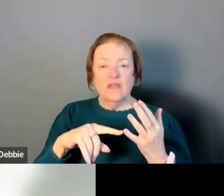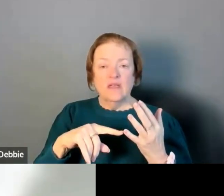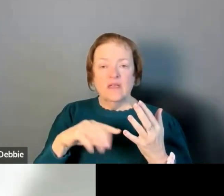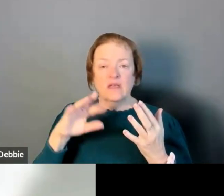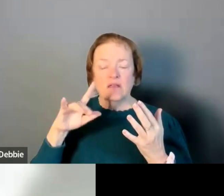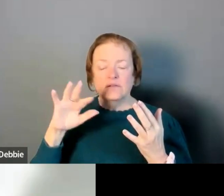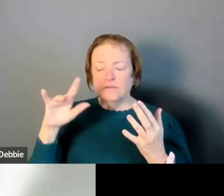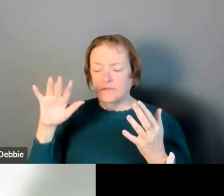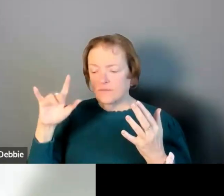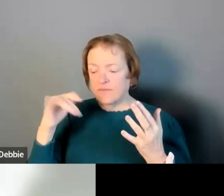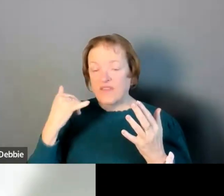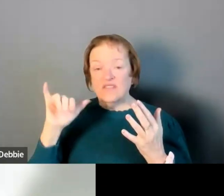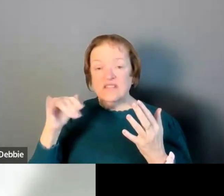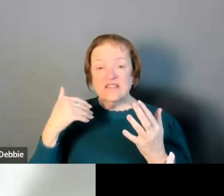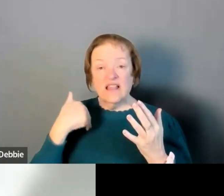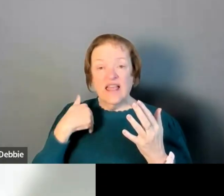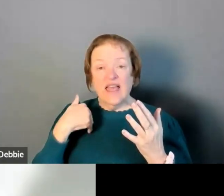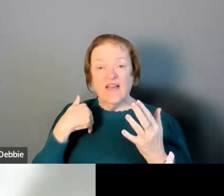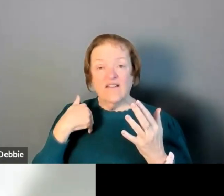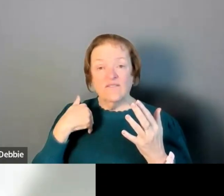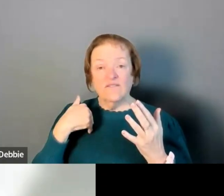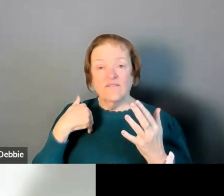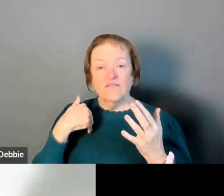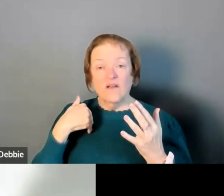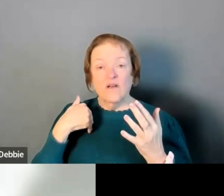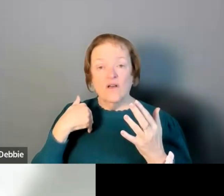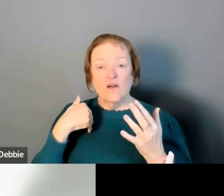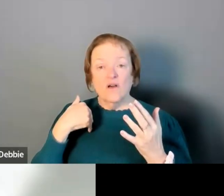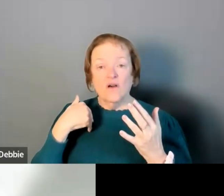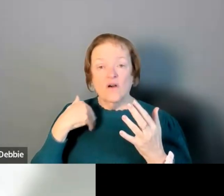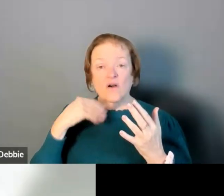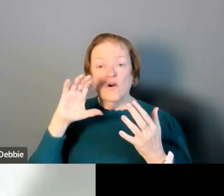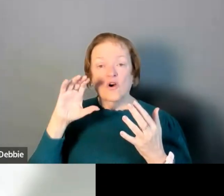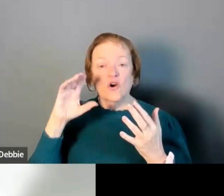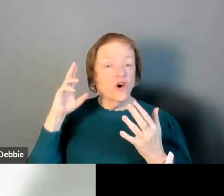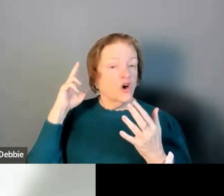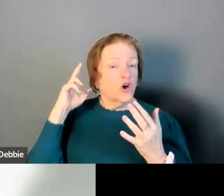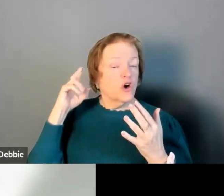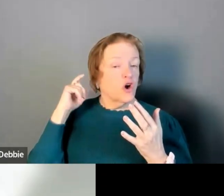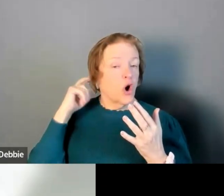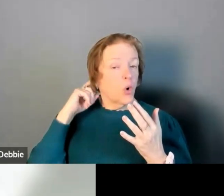If you still have, Cochlear Americas, if your students have Cochlear Americas,